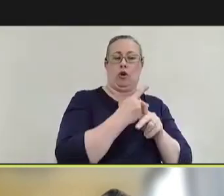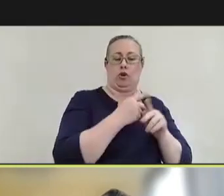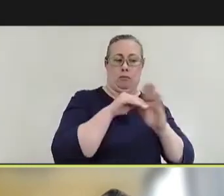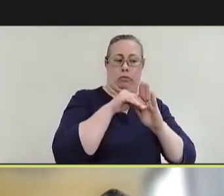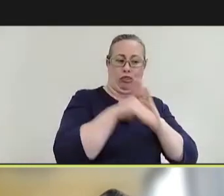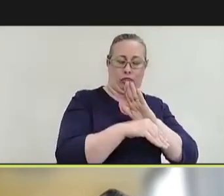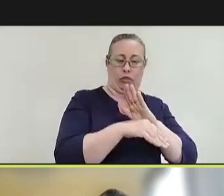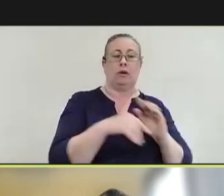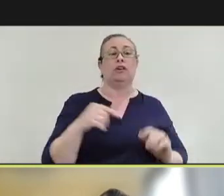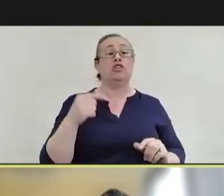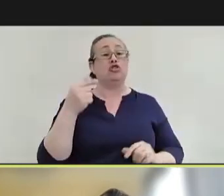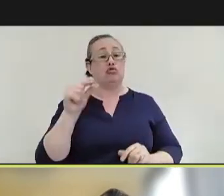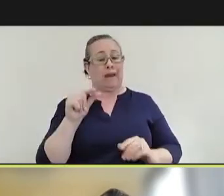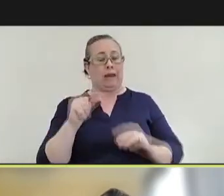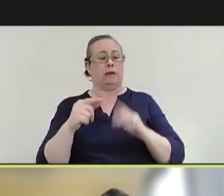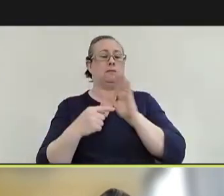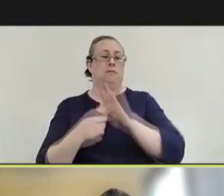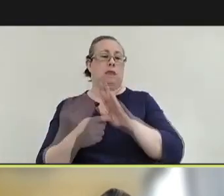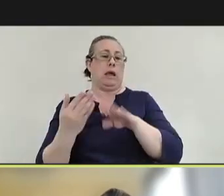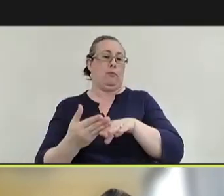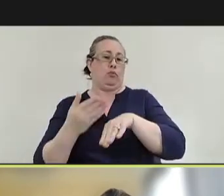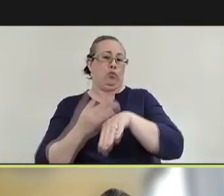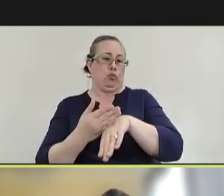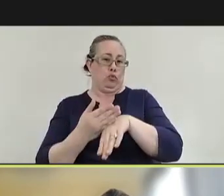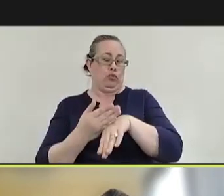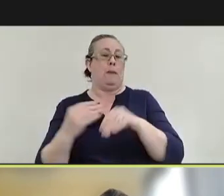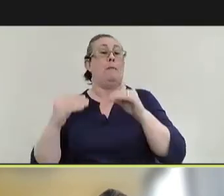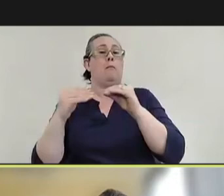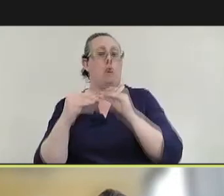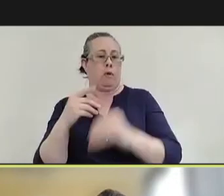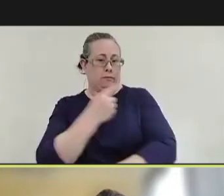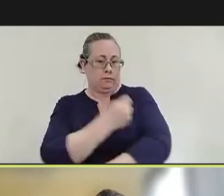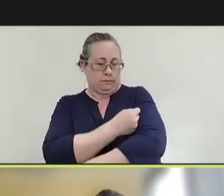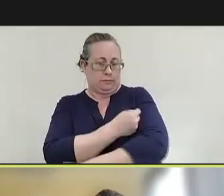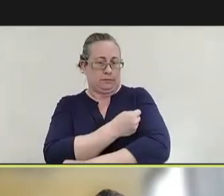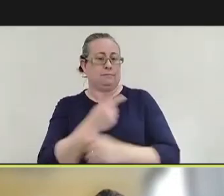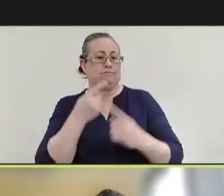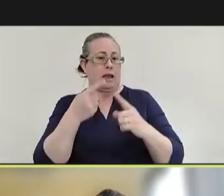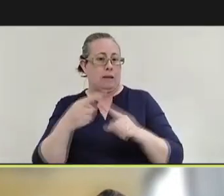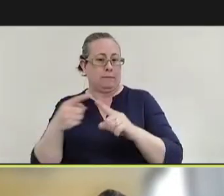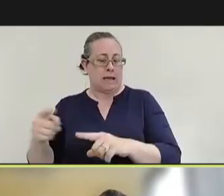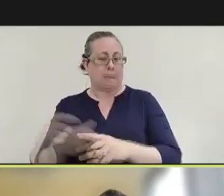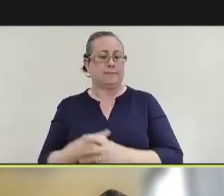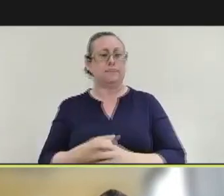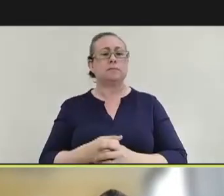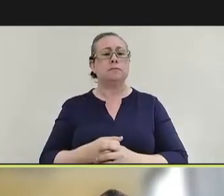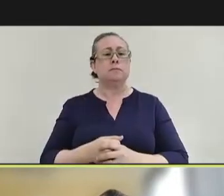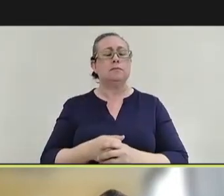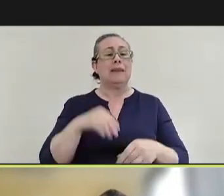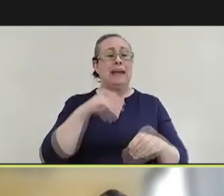seen improvement in flu vaccine uptake. And what you see that in the 18 plus, you know,